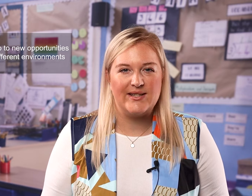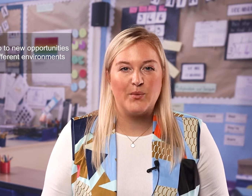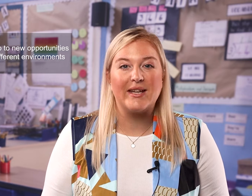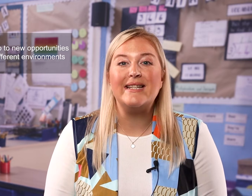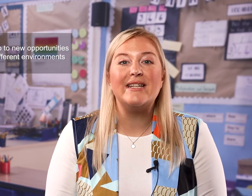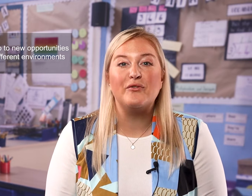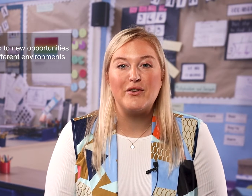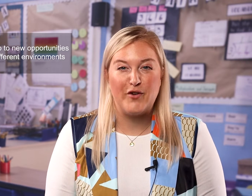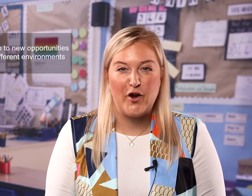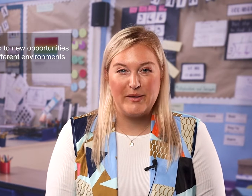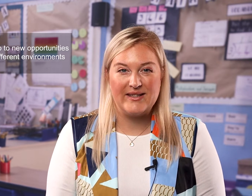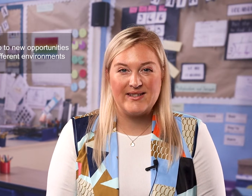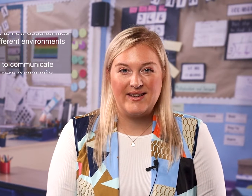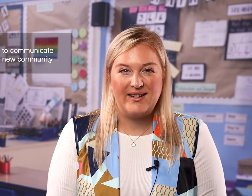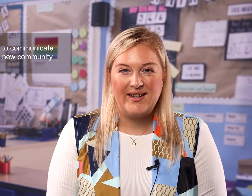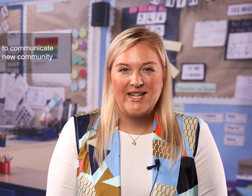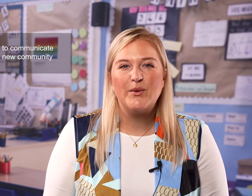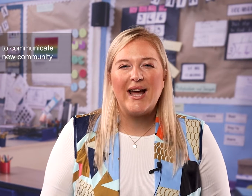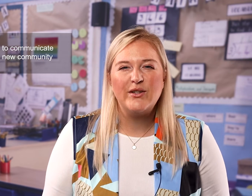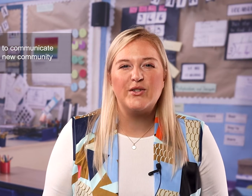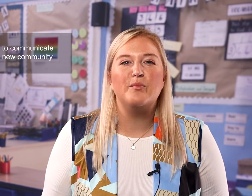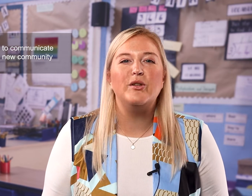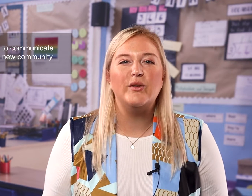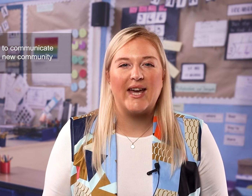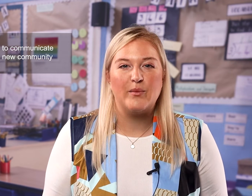to work in different environments. To allow you to communicate